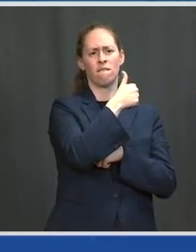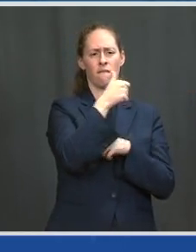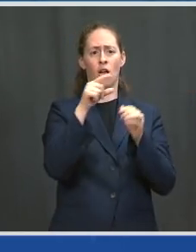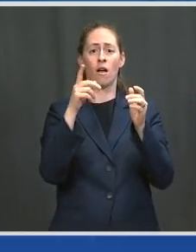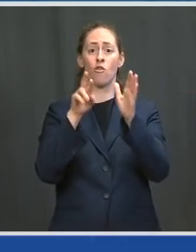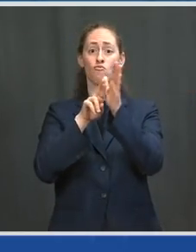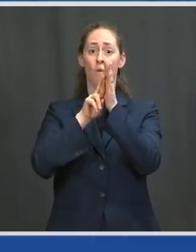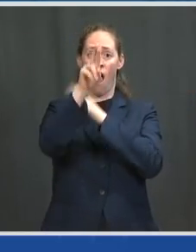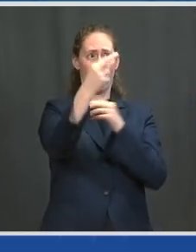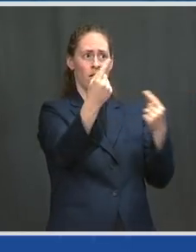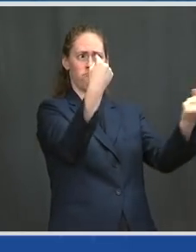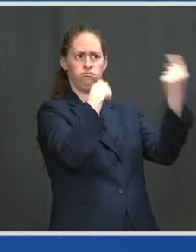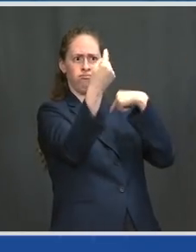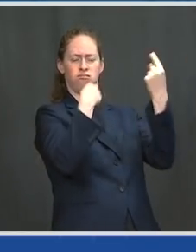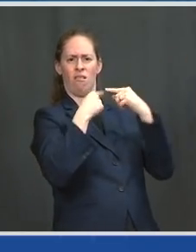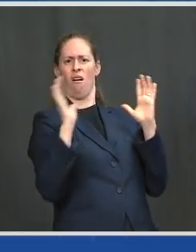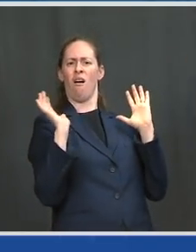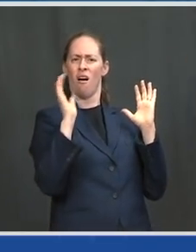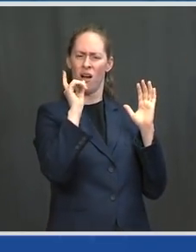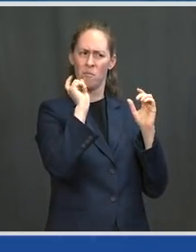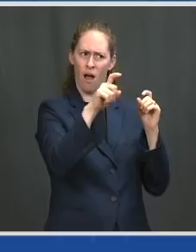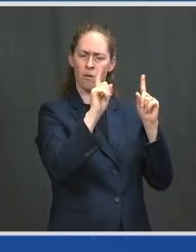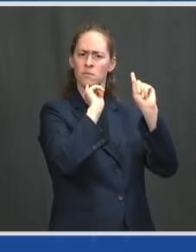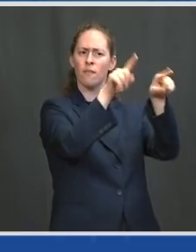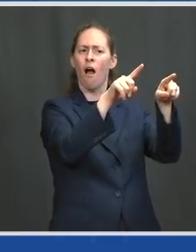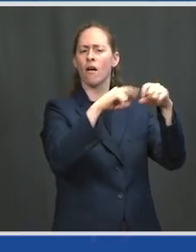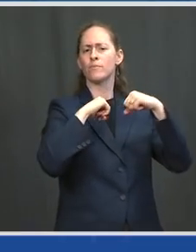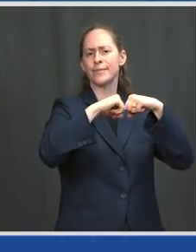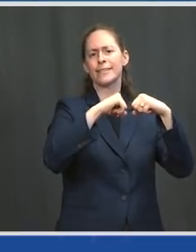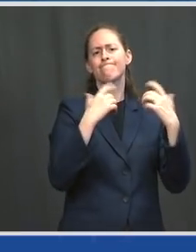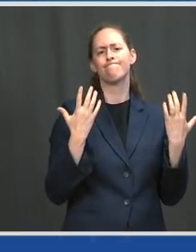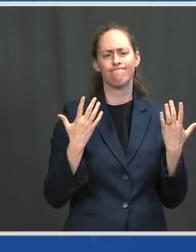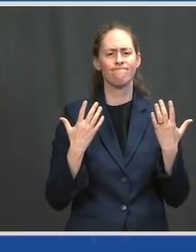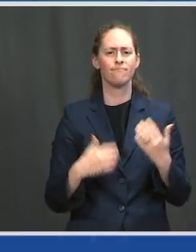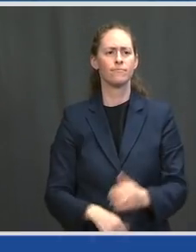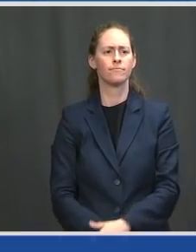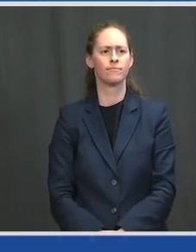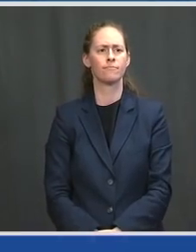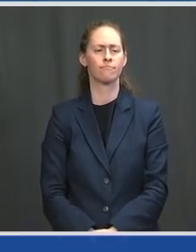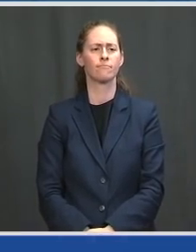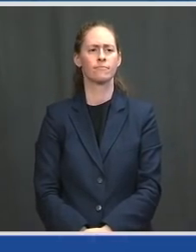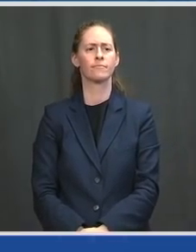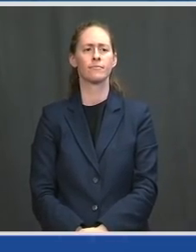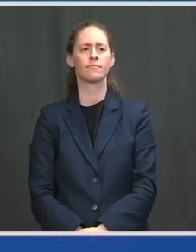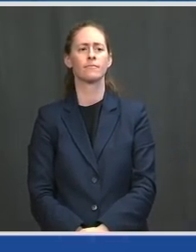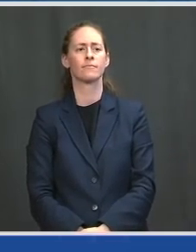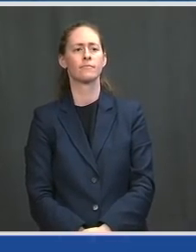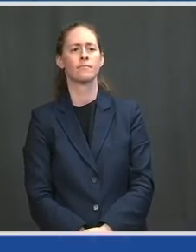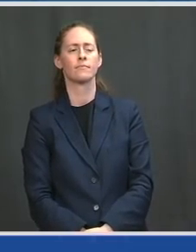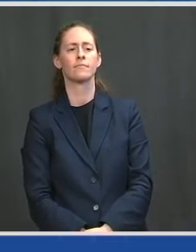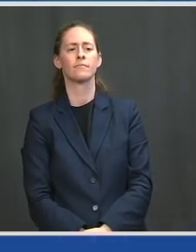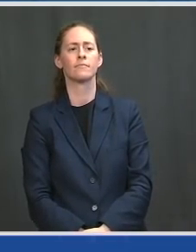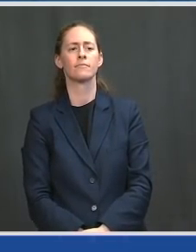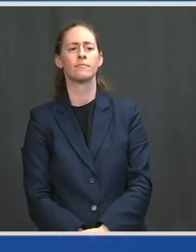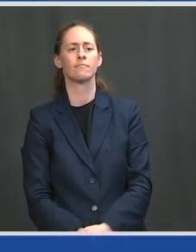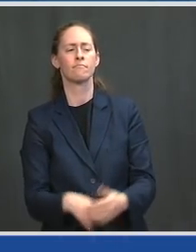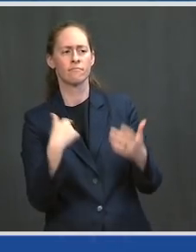with the Prime Minister of Israel. And I think that -- my hope is that we'll see